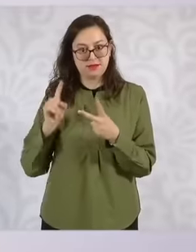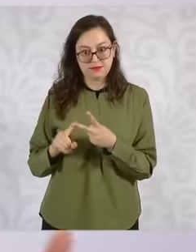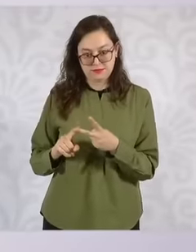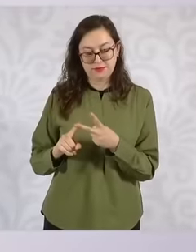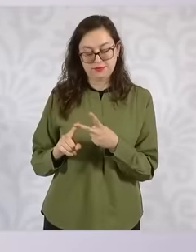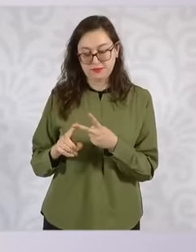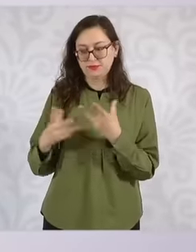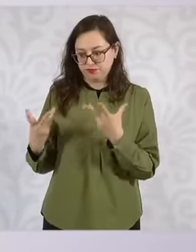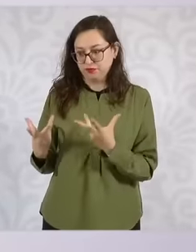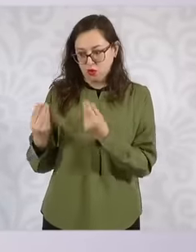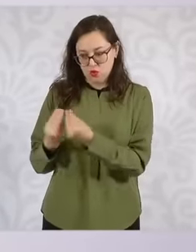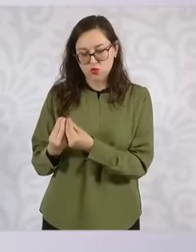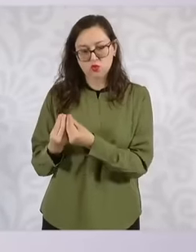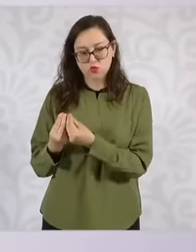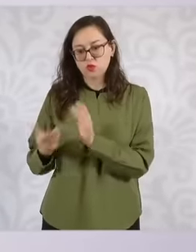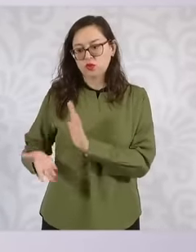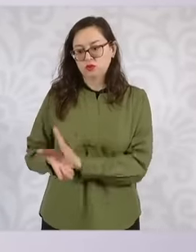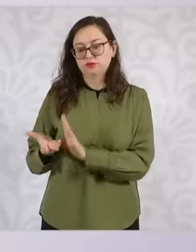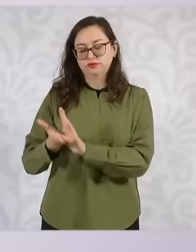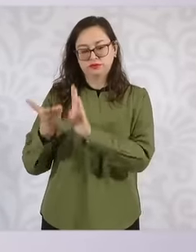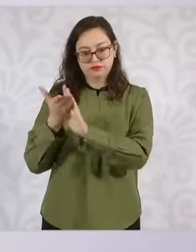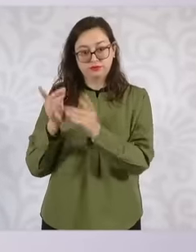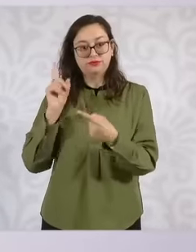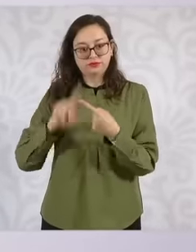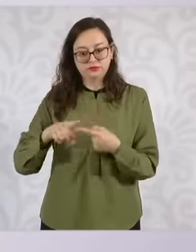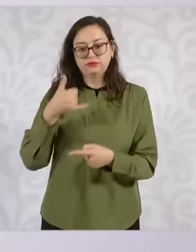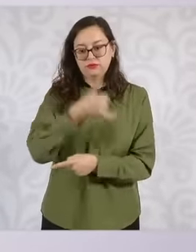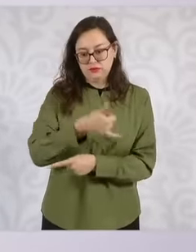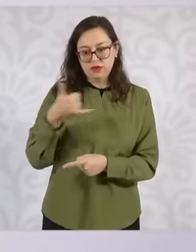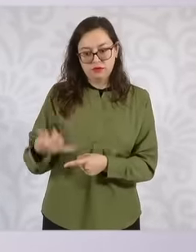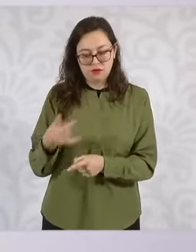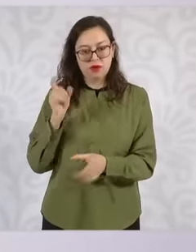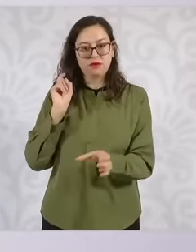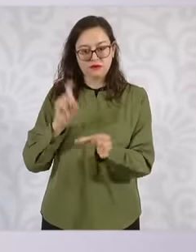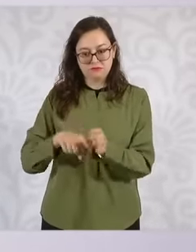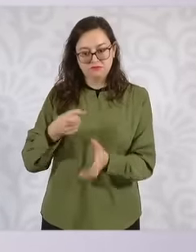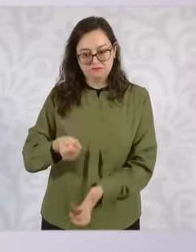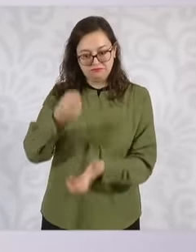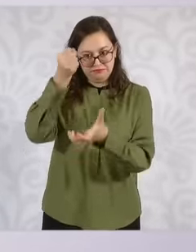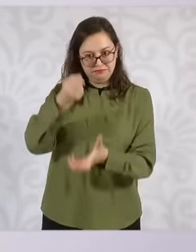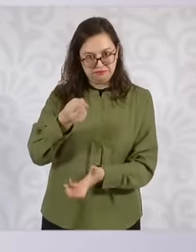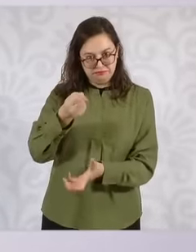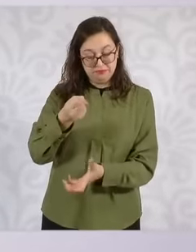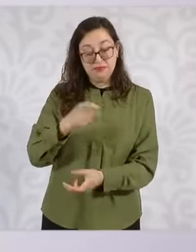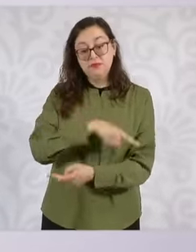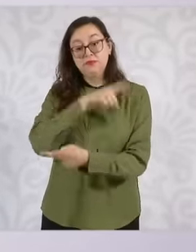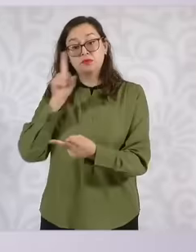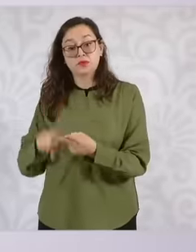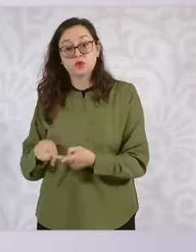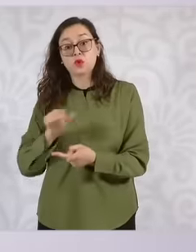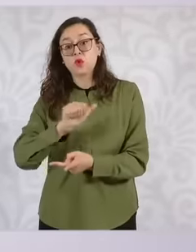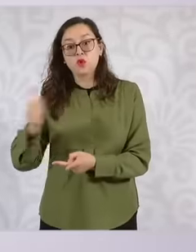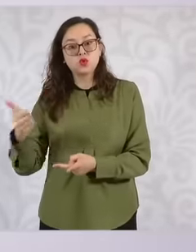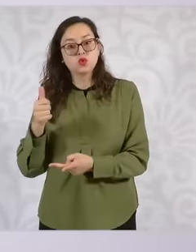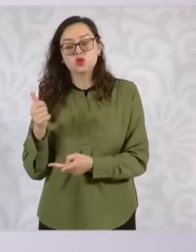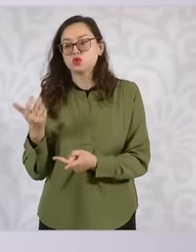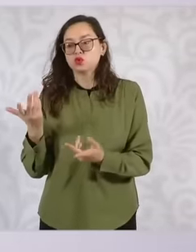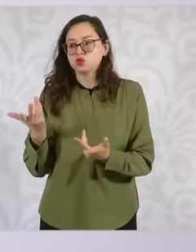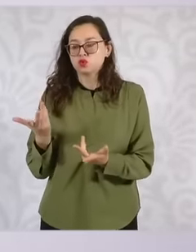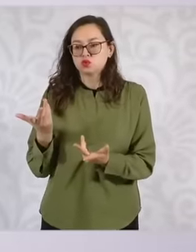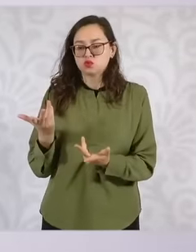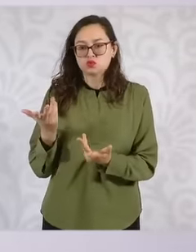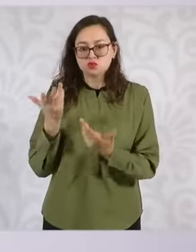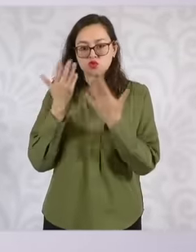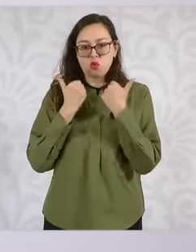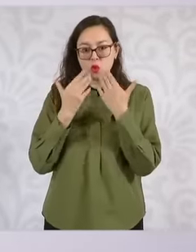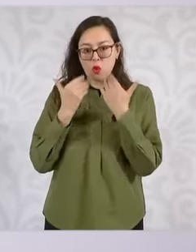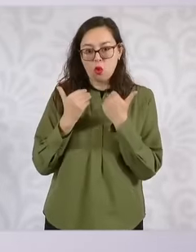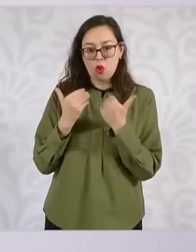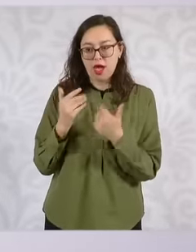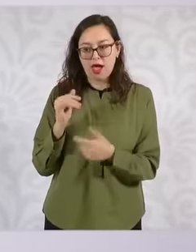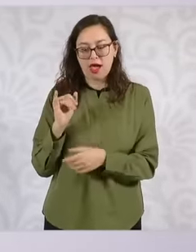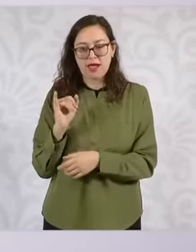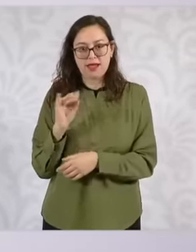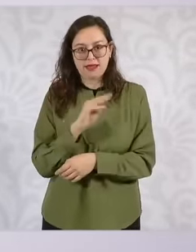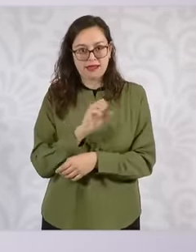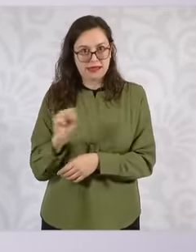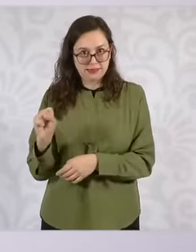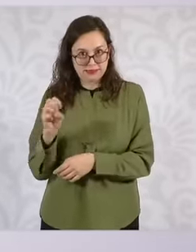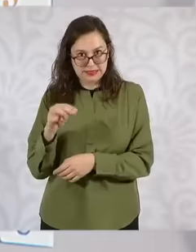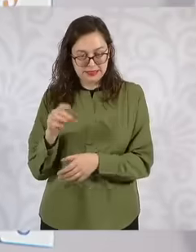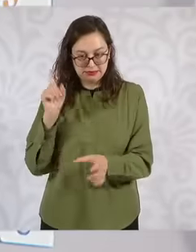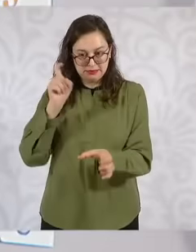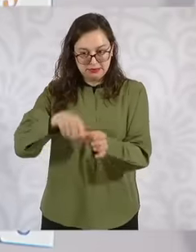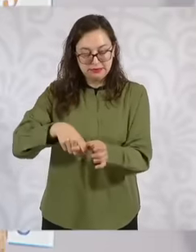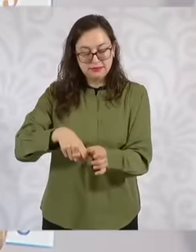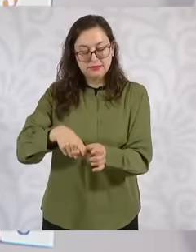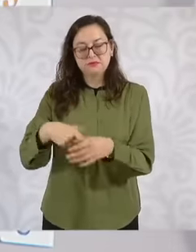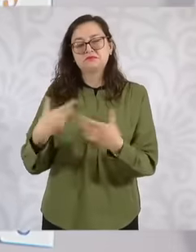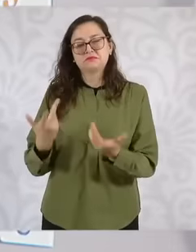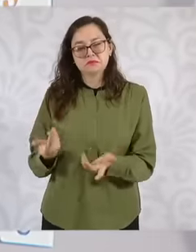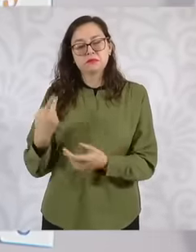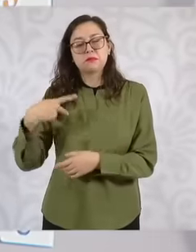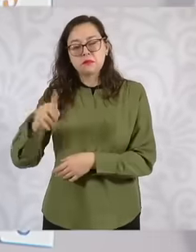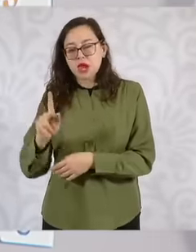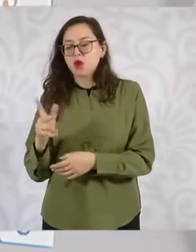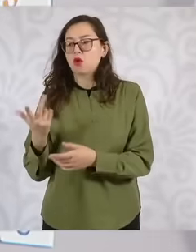the other For those who are not entitled eh And have eh lower income eh or the minimum or up to